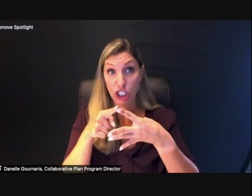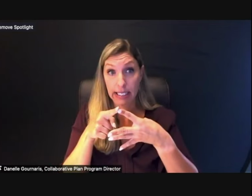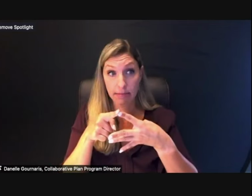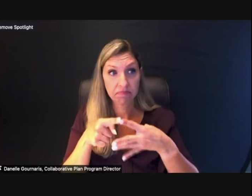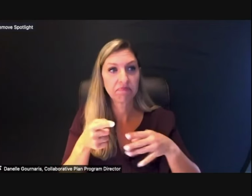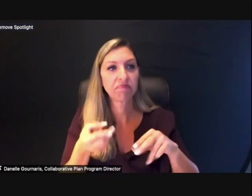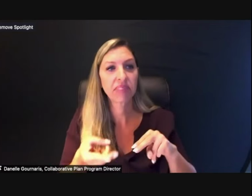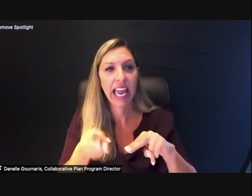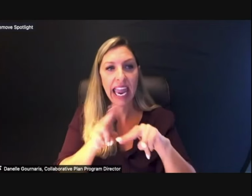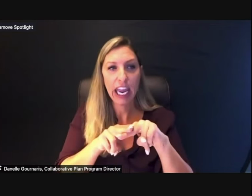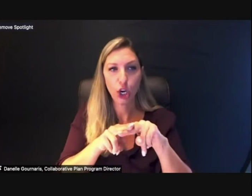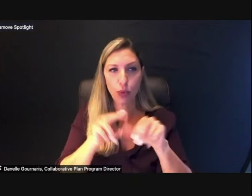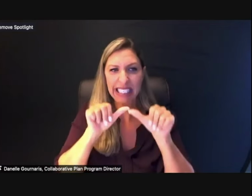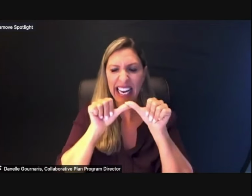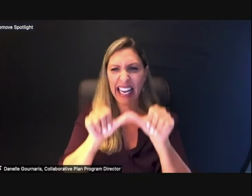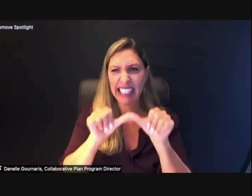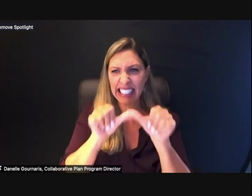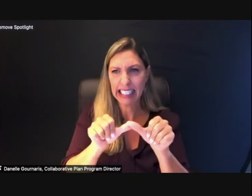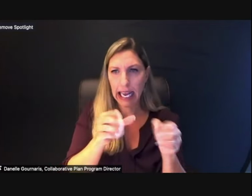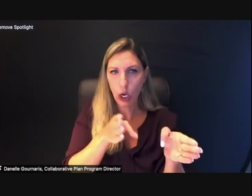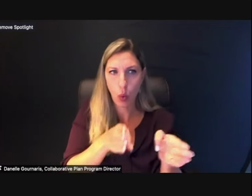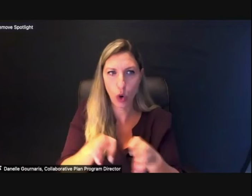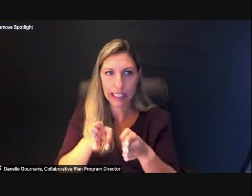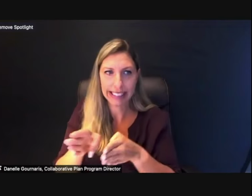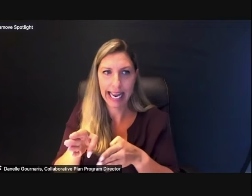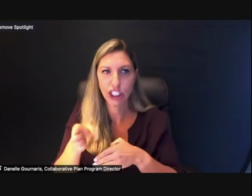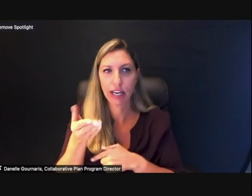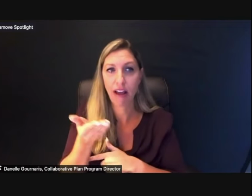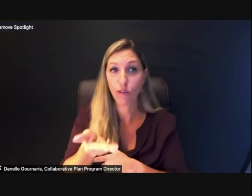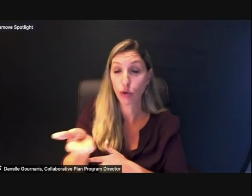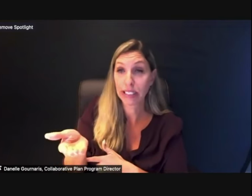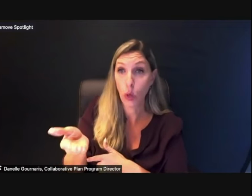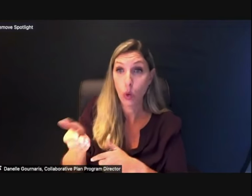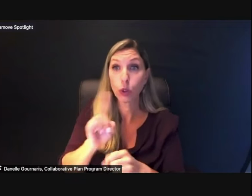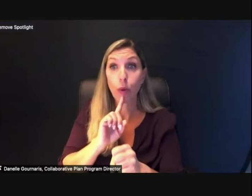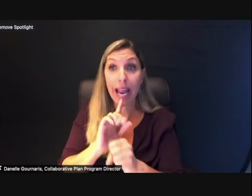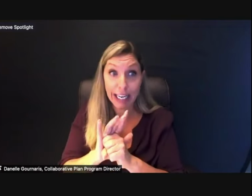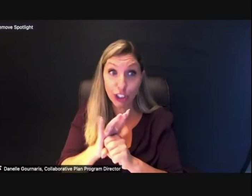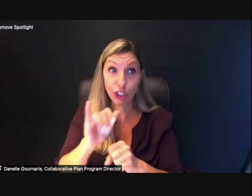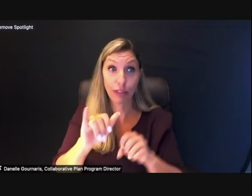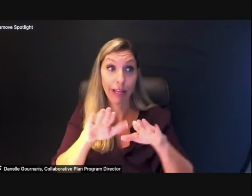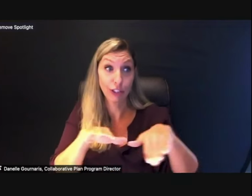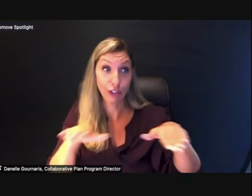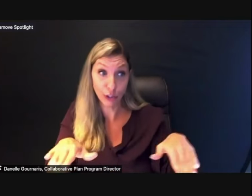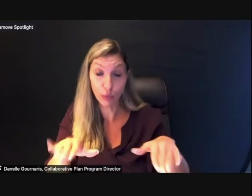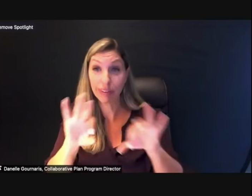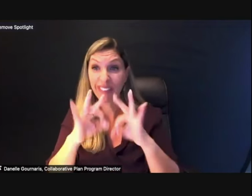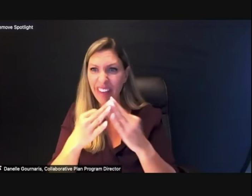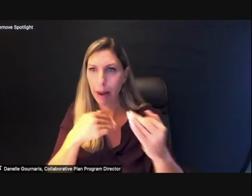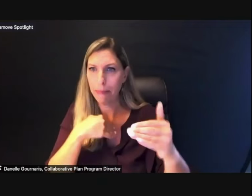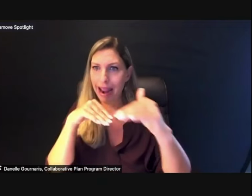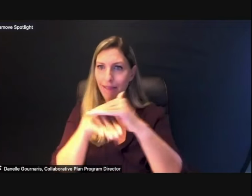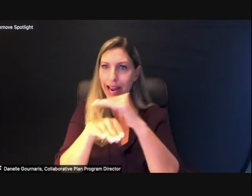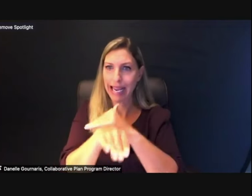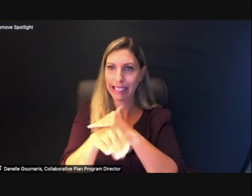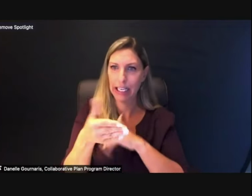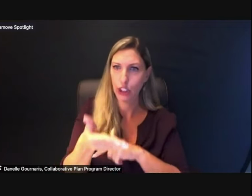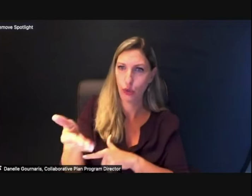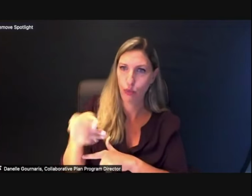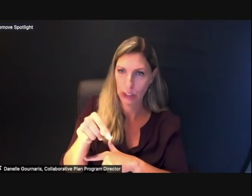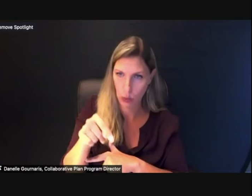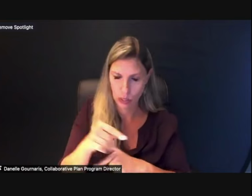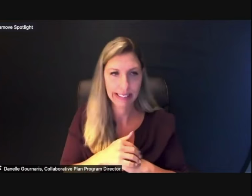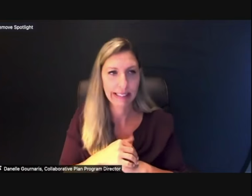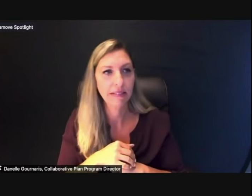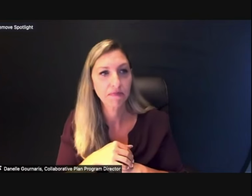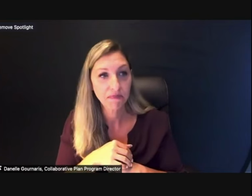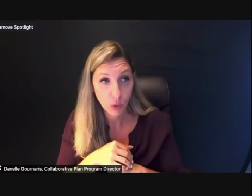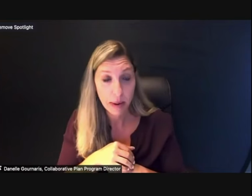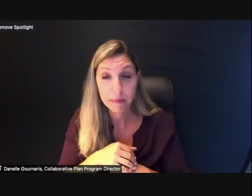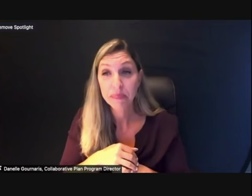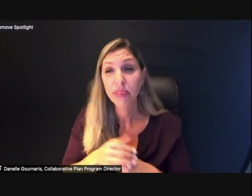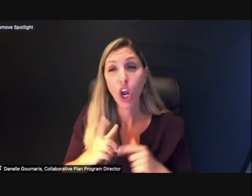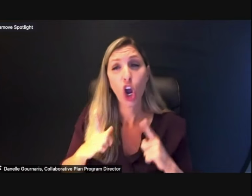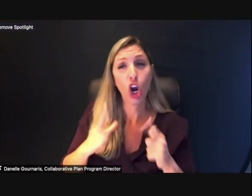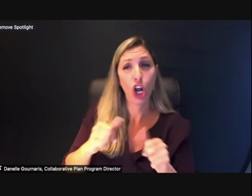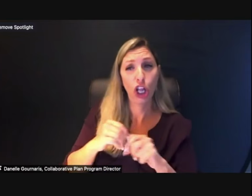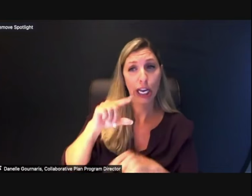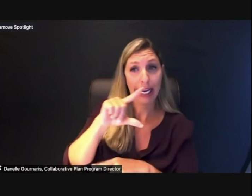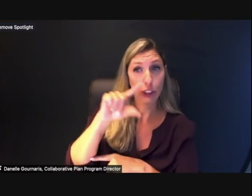The first goal is to increase consistency and organization of resources to ensure children and families have access.